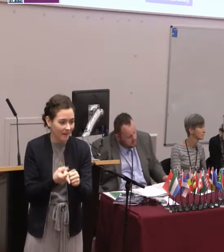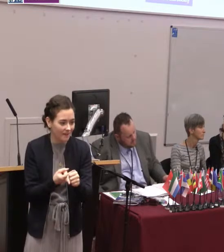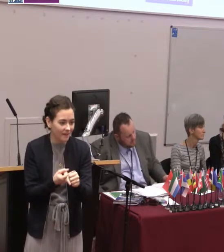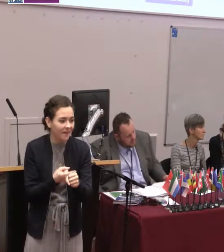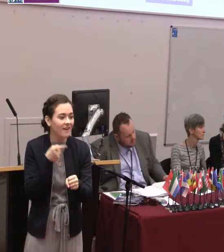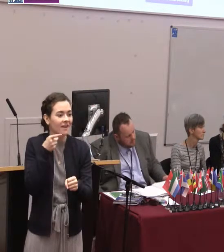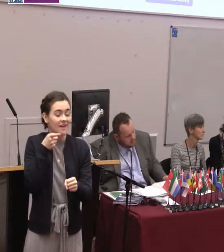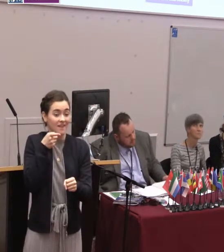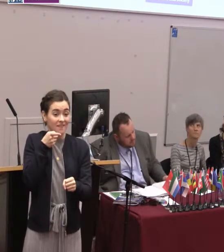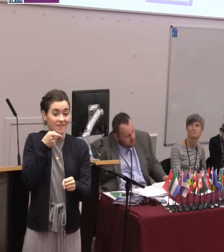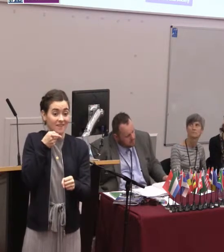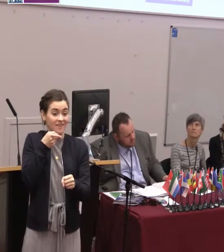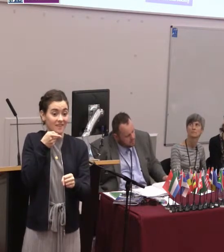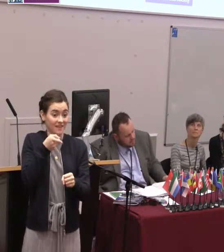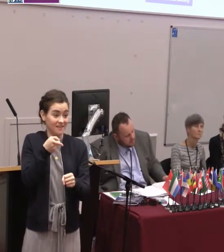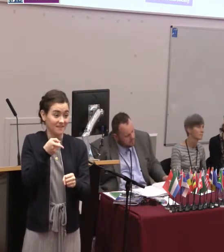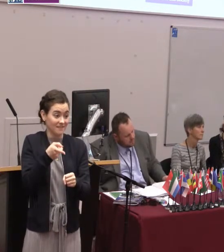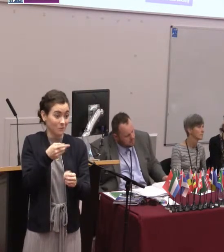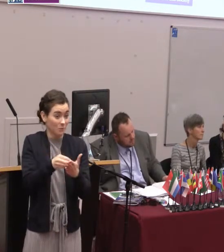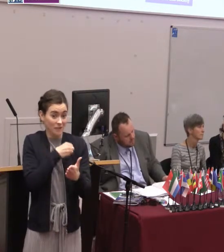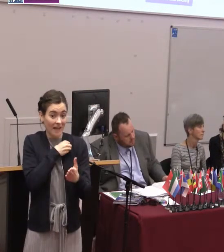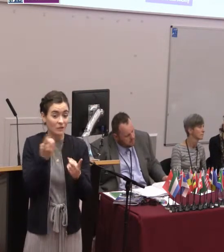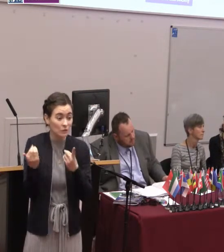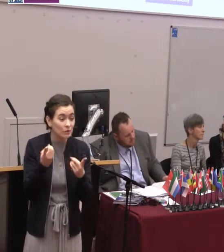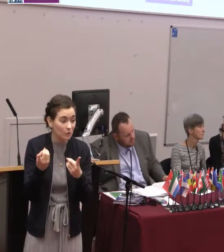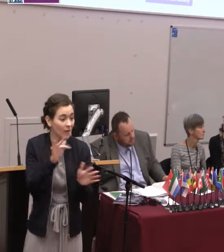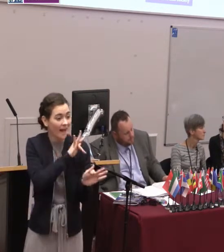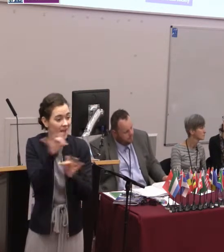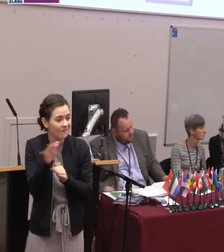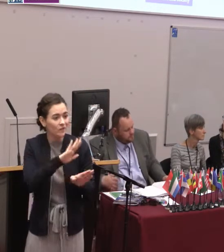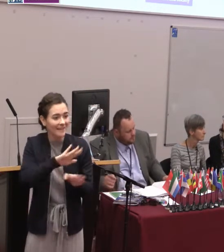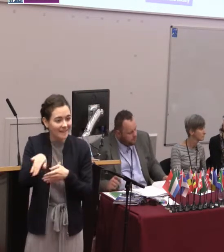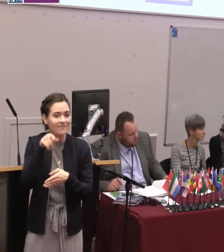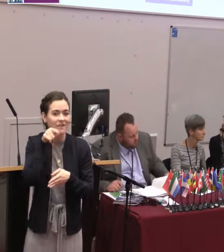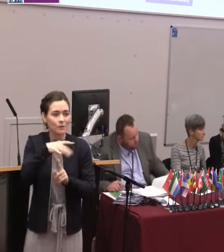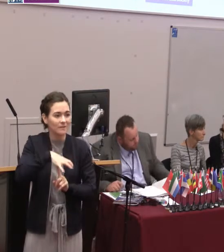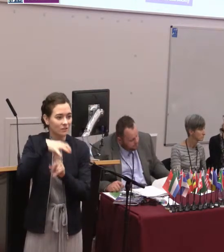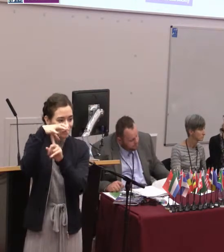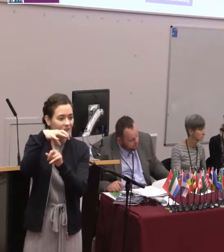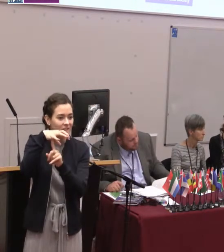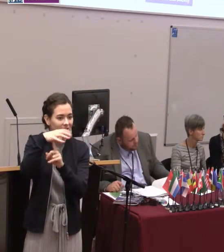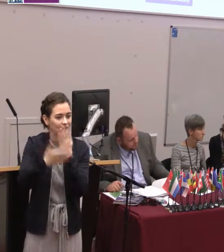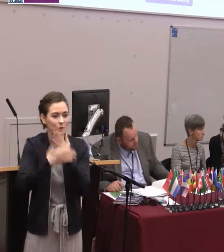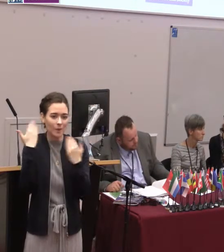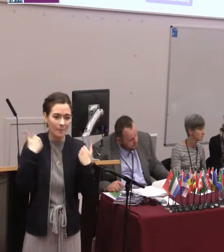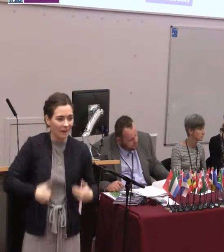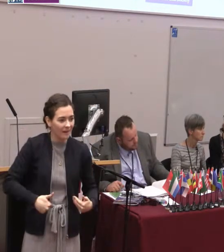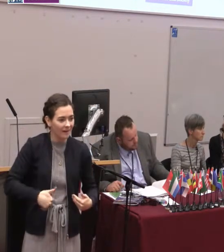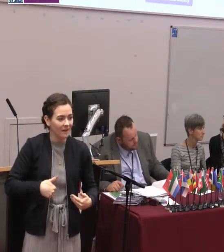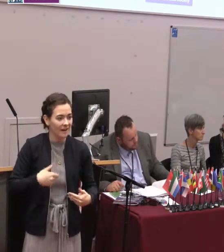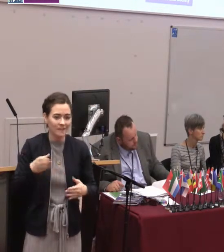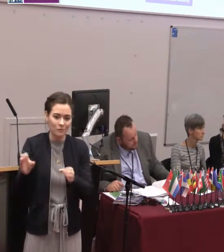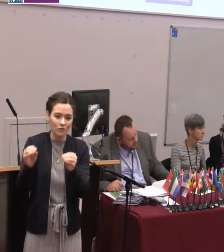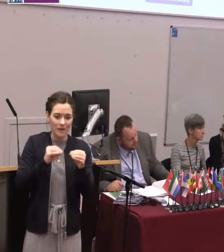This was very hard to do after leaving the institution as a young man and living back